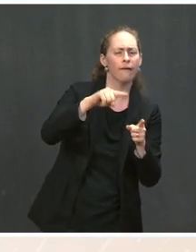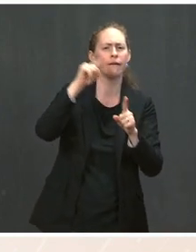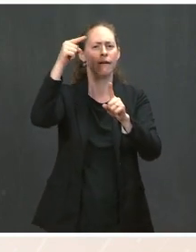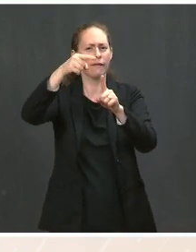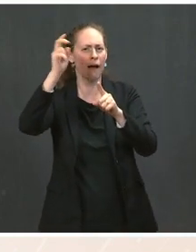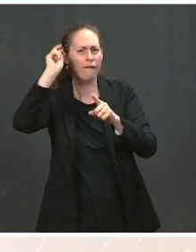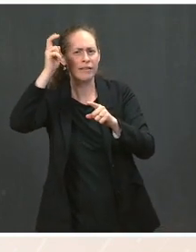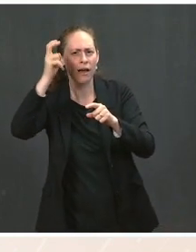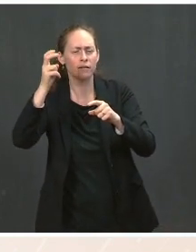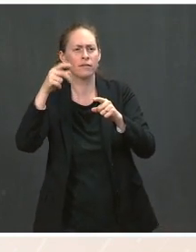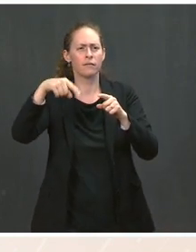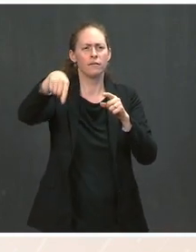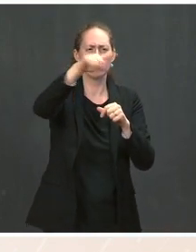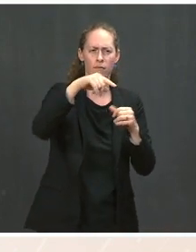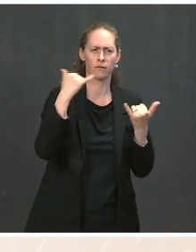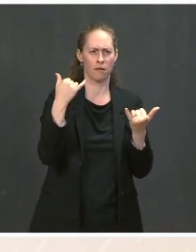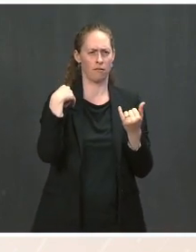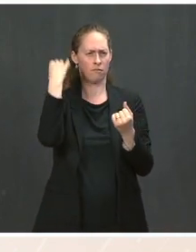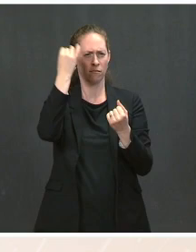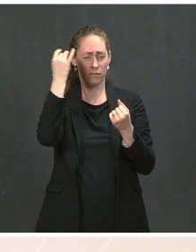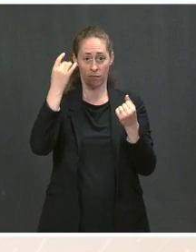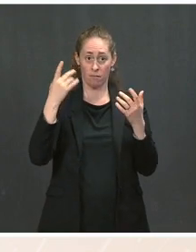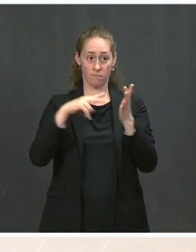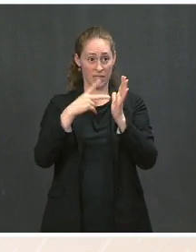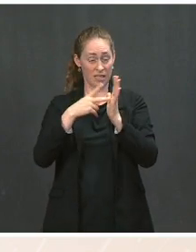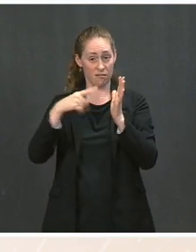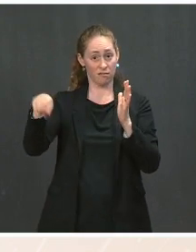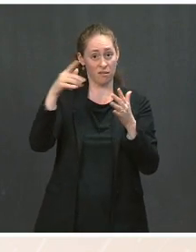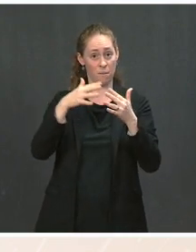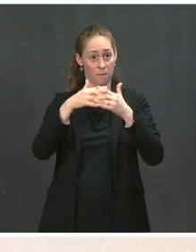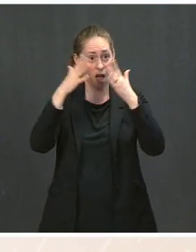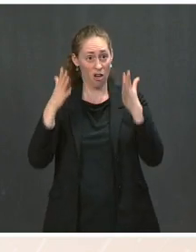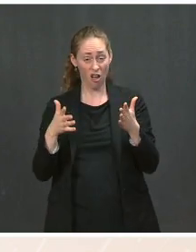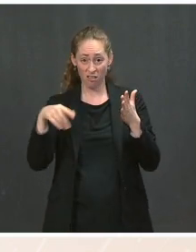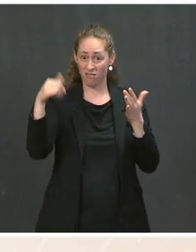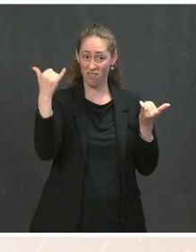I believe there's an American who was kidnapped by a Taliban-aligned group in Afghanistan.